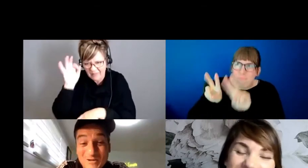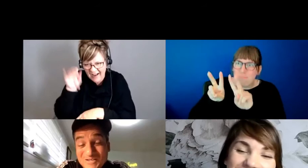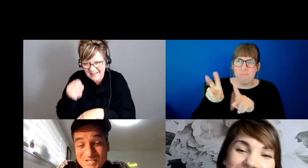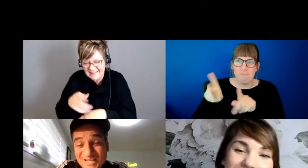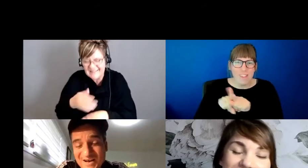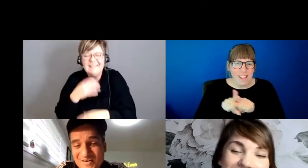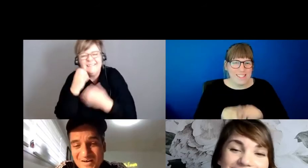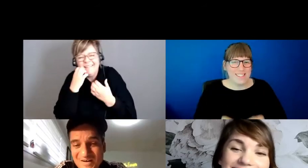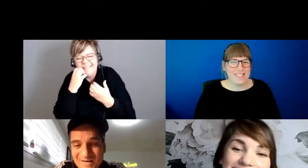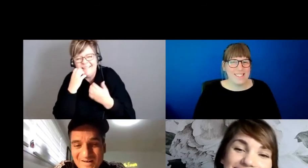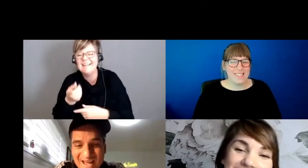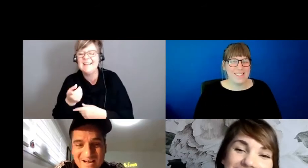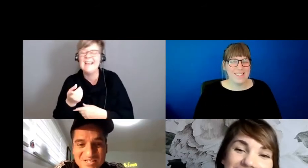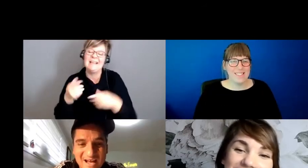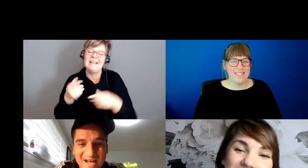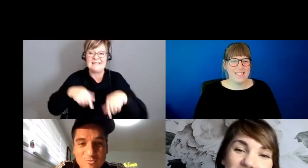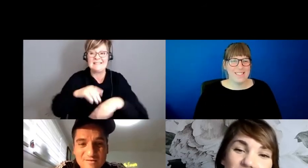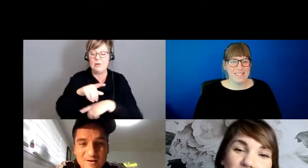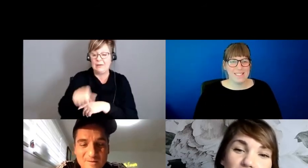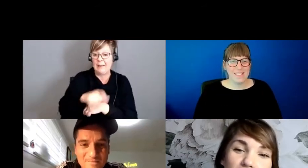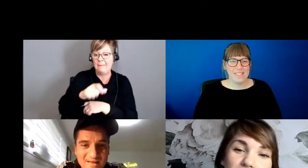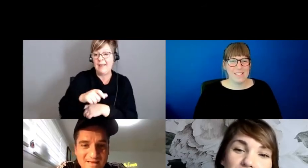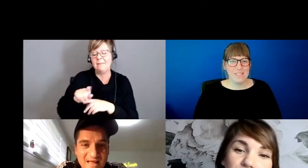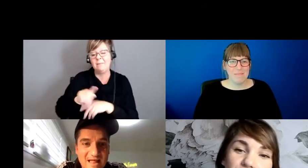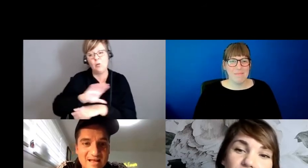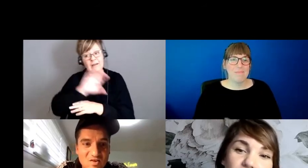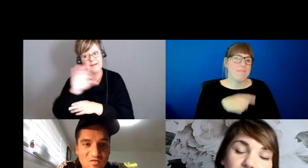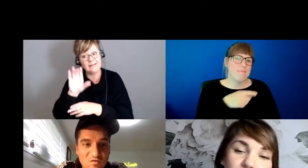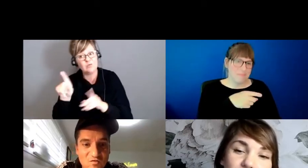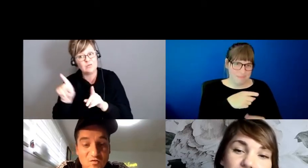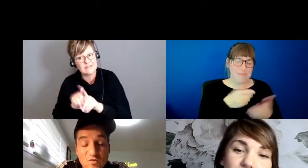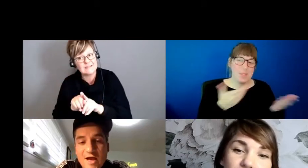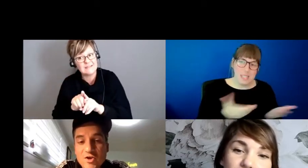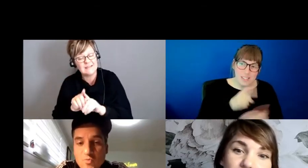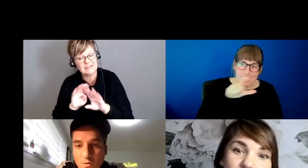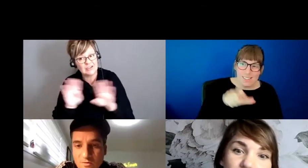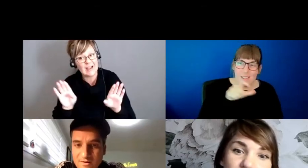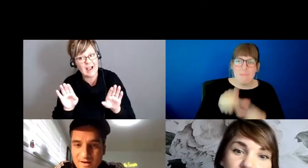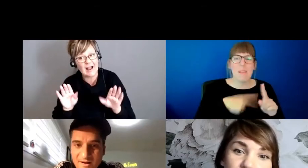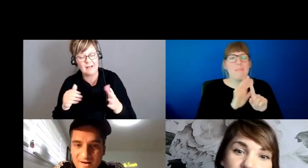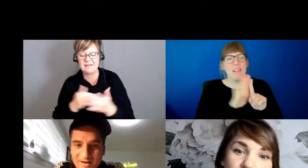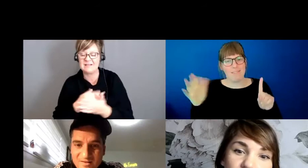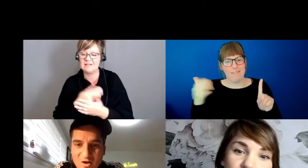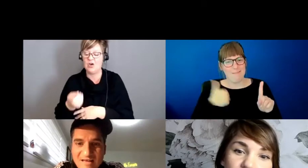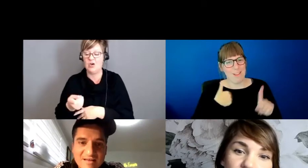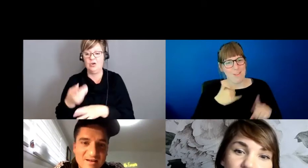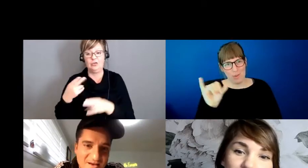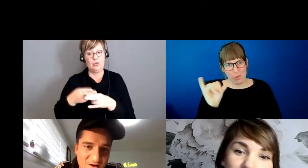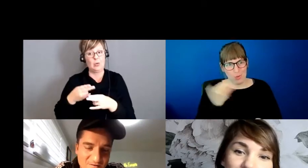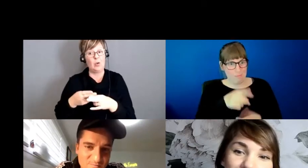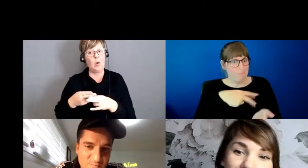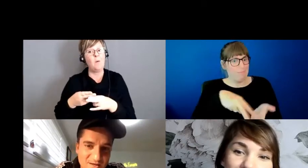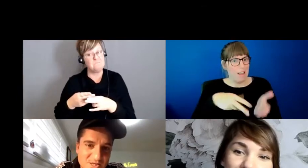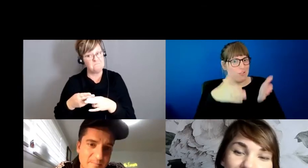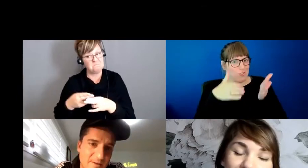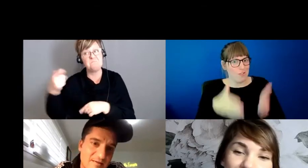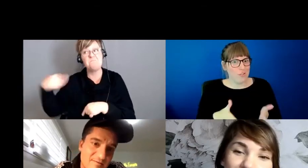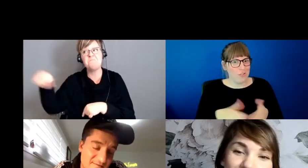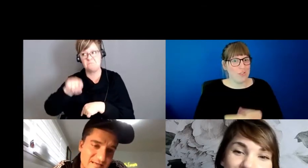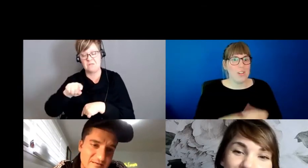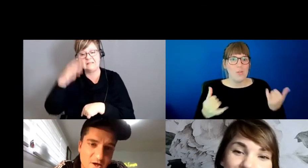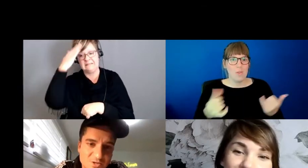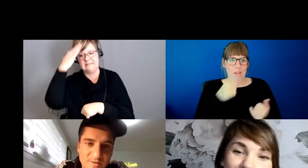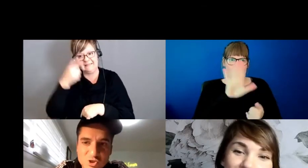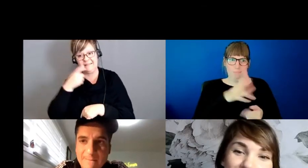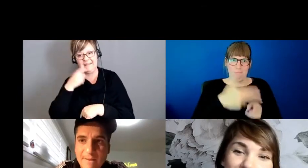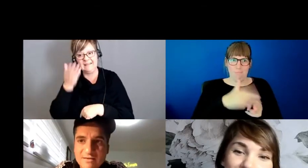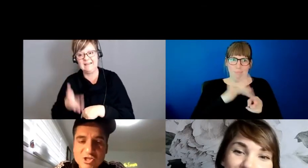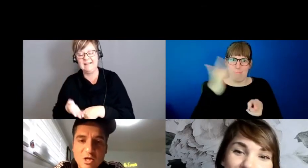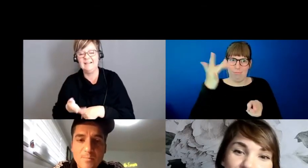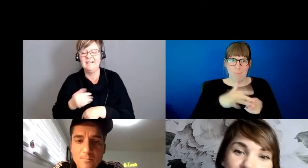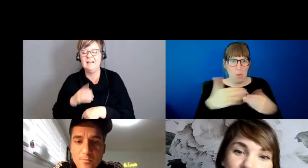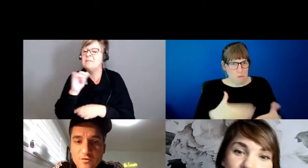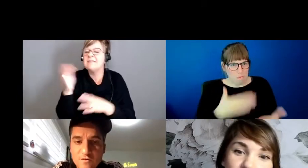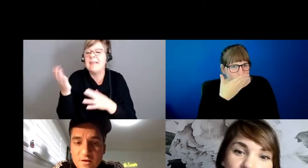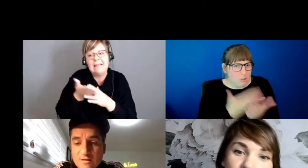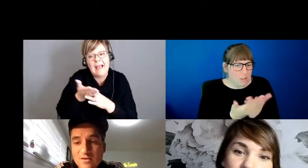IN QUEBEC AND ELSEWHERE AS WELL. SO YOU NOW HAVE A NAME AS A DANCER, AND SO IF YOU AGREE,